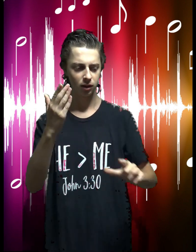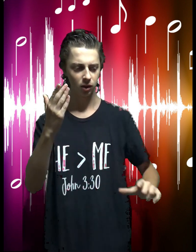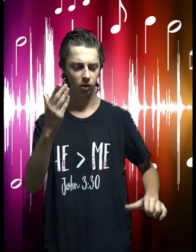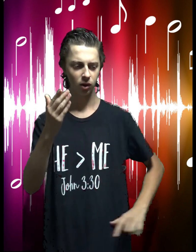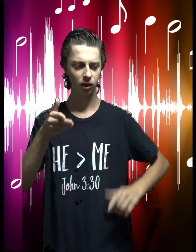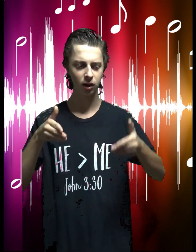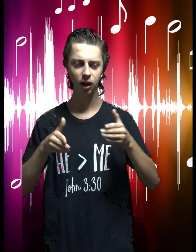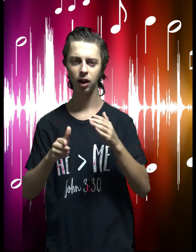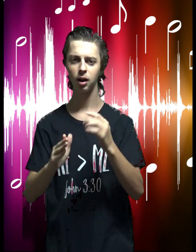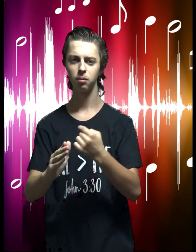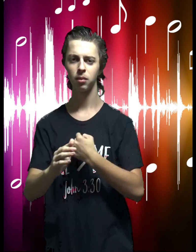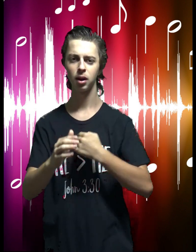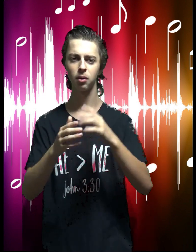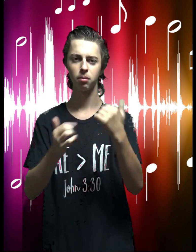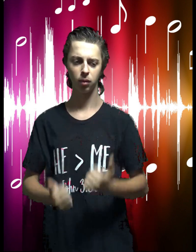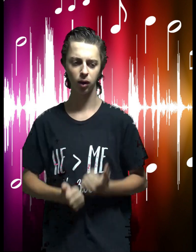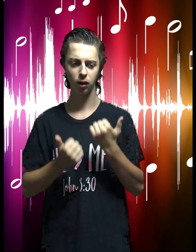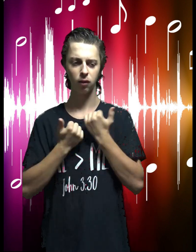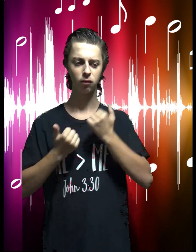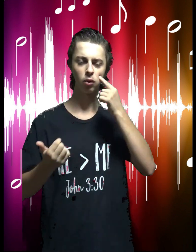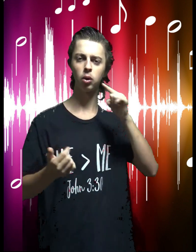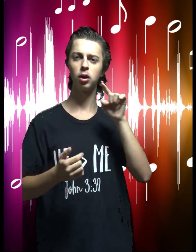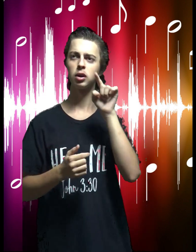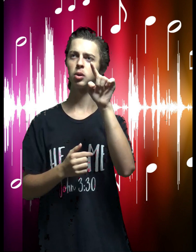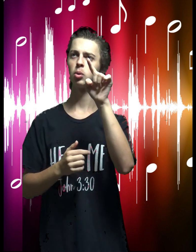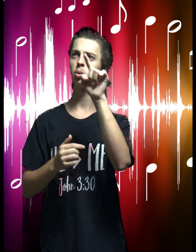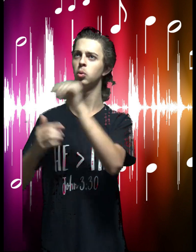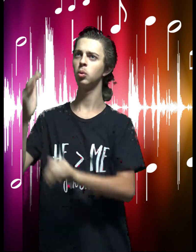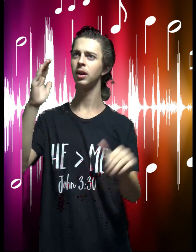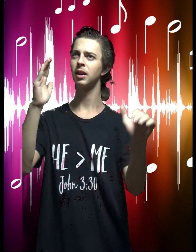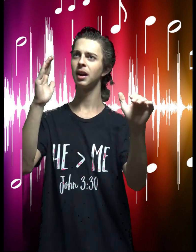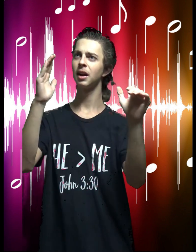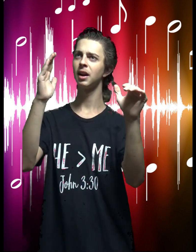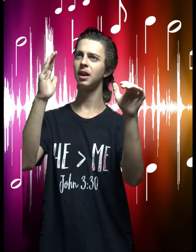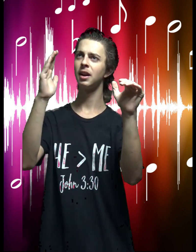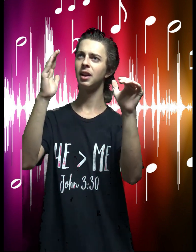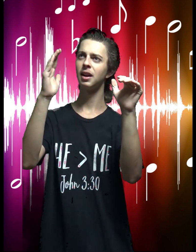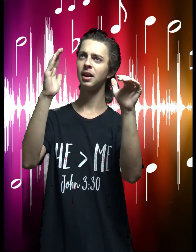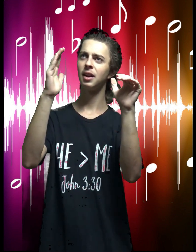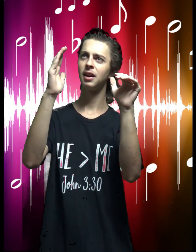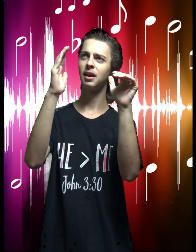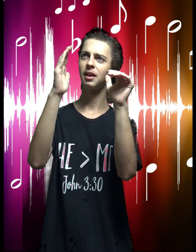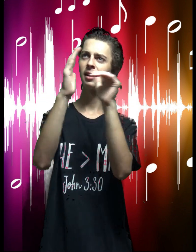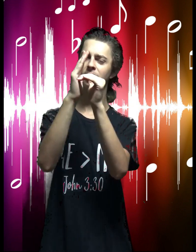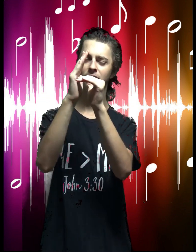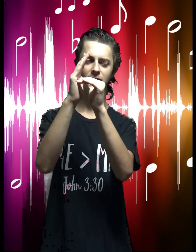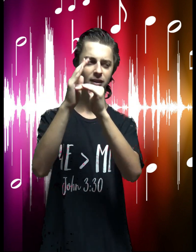And Lord, let me burn for You again